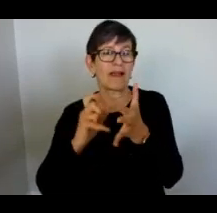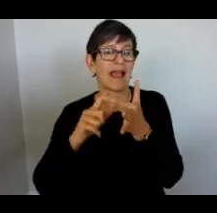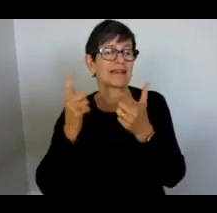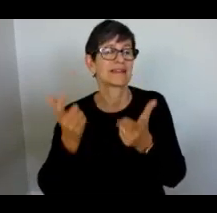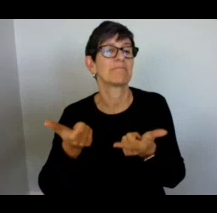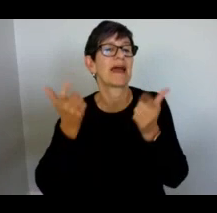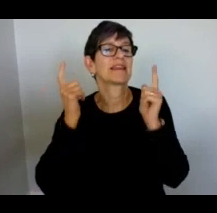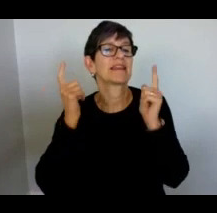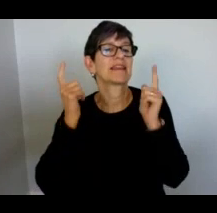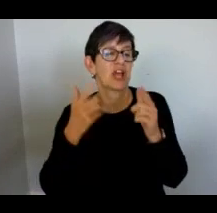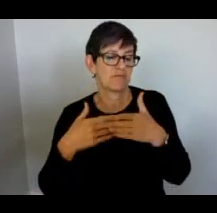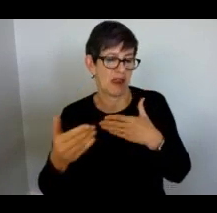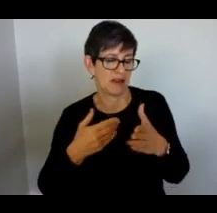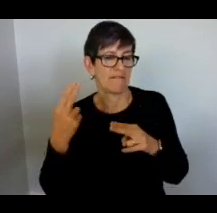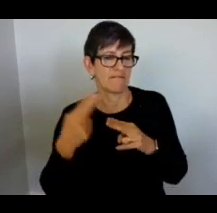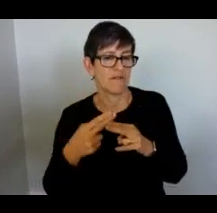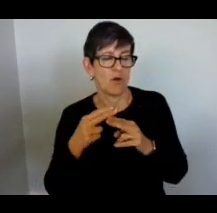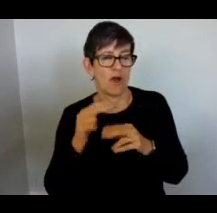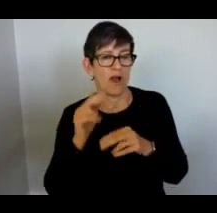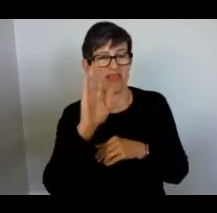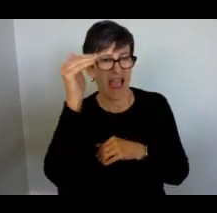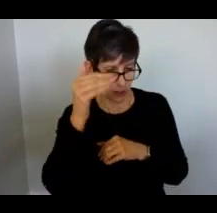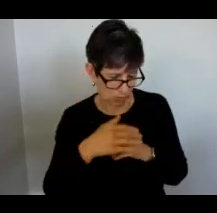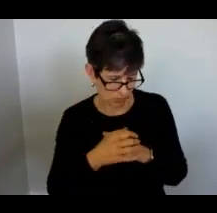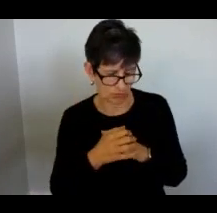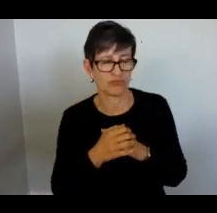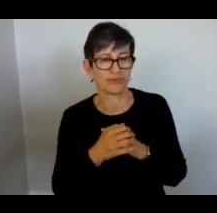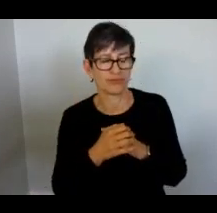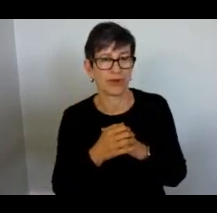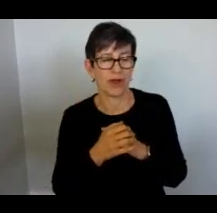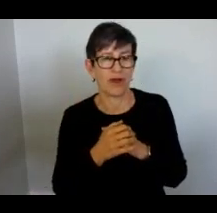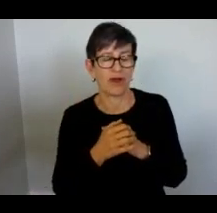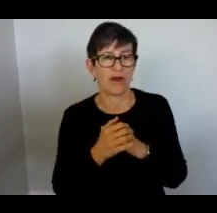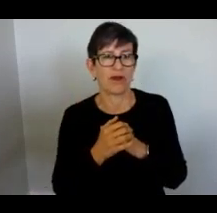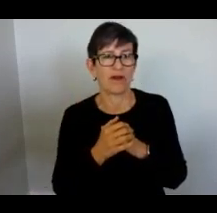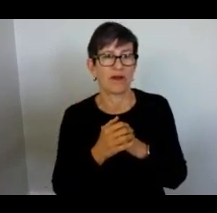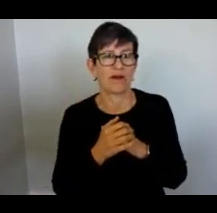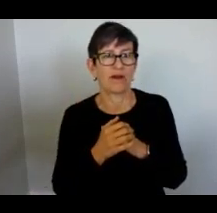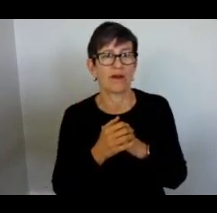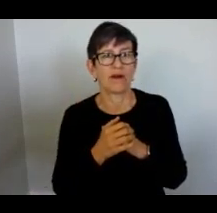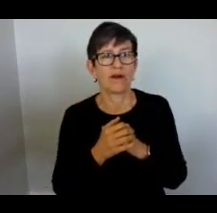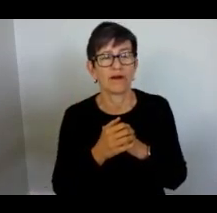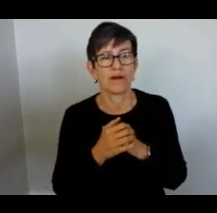person and so they, depending on the matters that have been appointed,